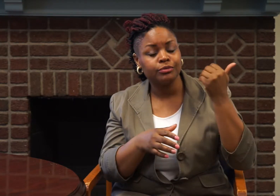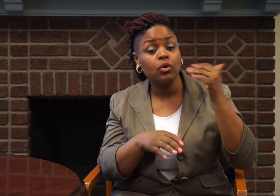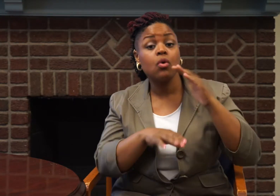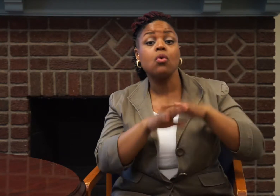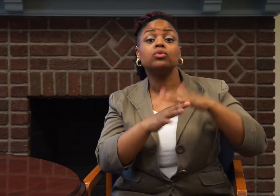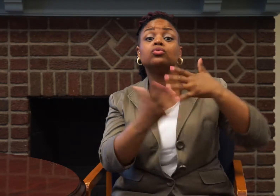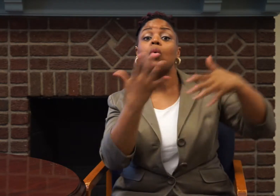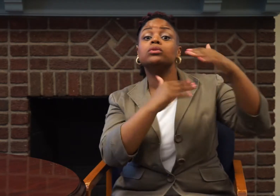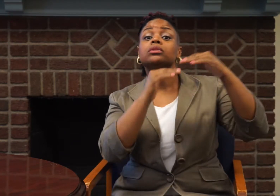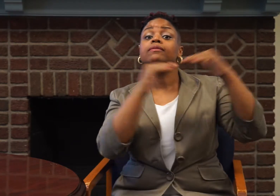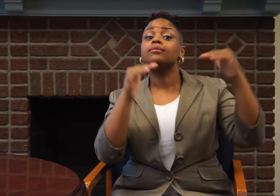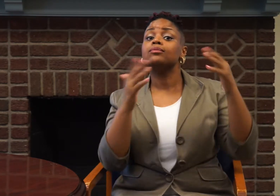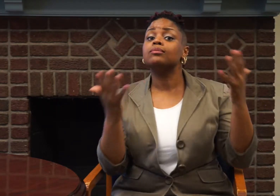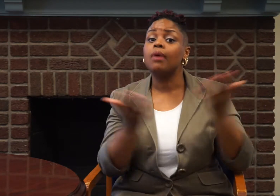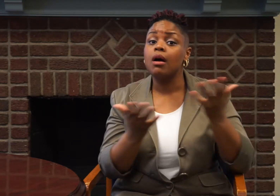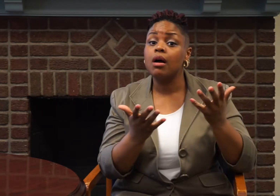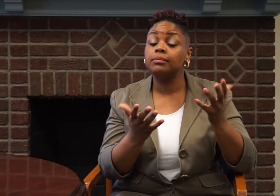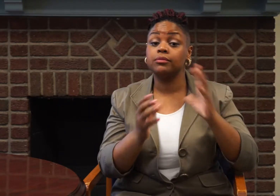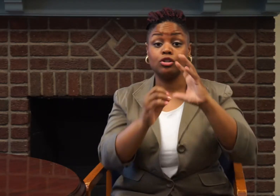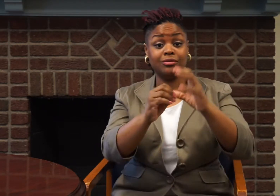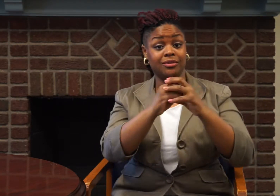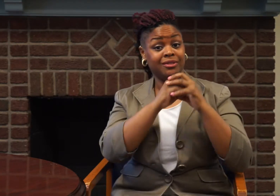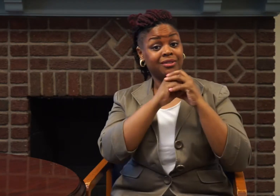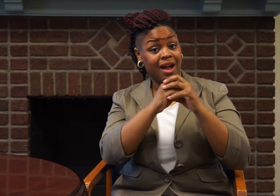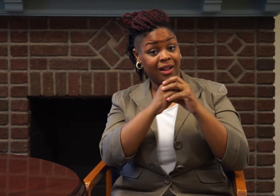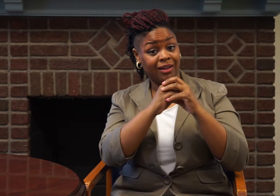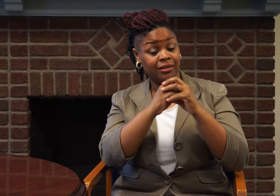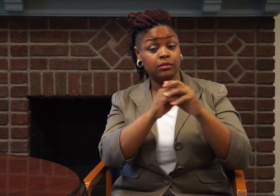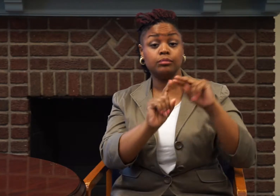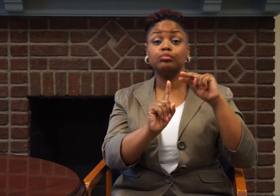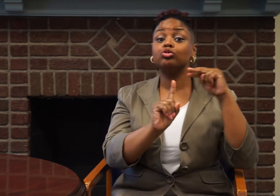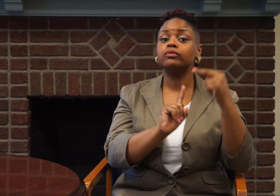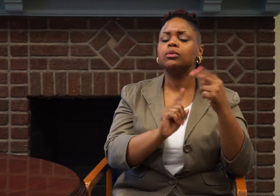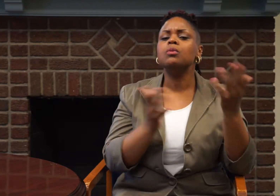On a societal level, the concepts of intersectionality and privilege